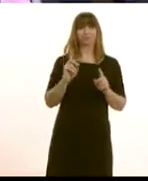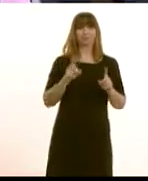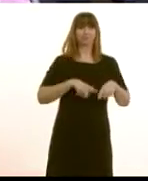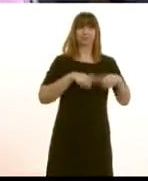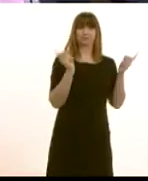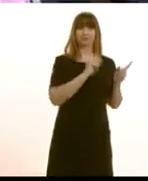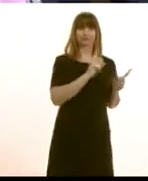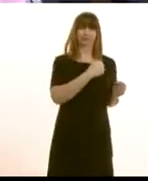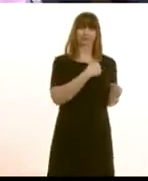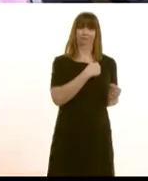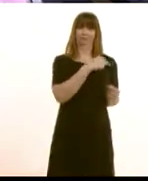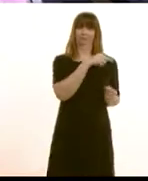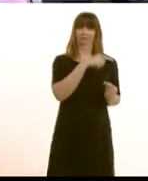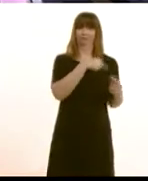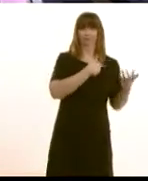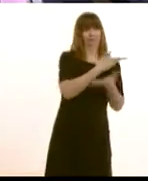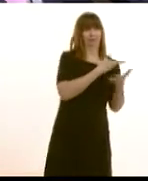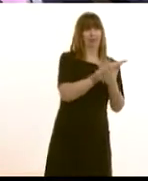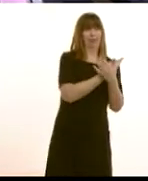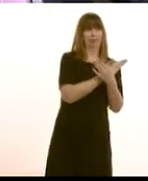for us. If heíd wanted to approach us with some kind of proposal, then thatís a matter